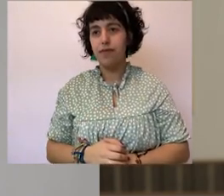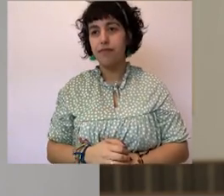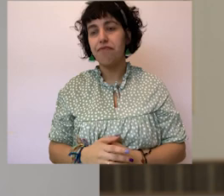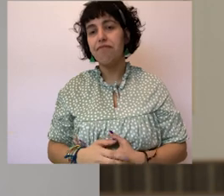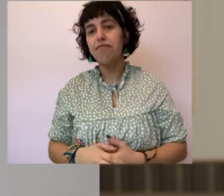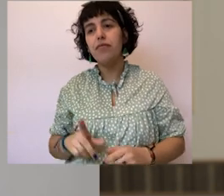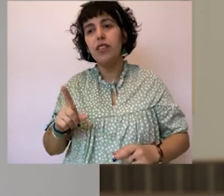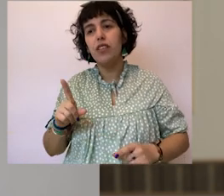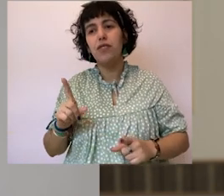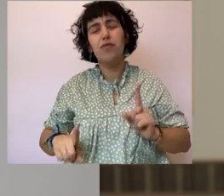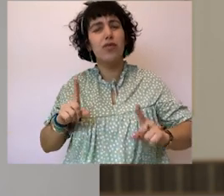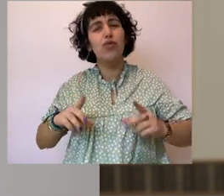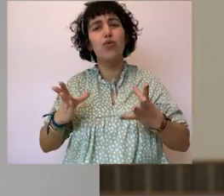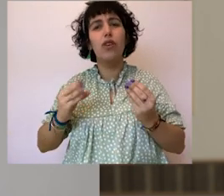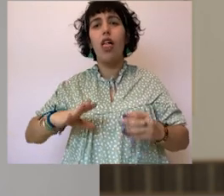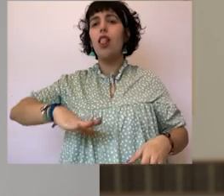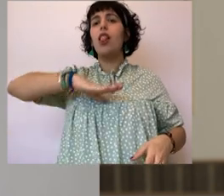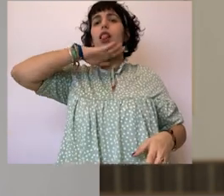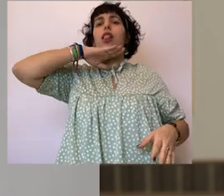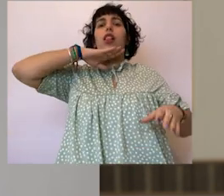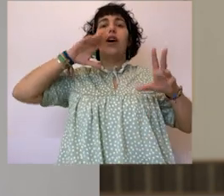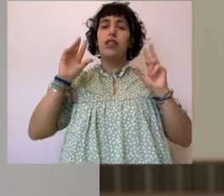You may not be able to scream, sometimes you freeze because.